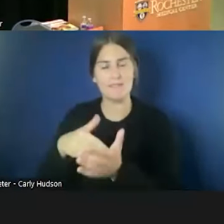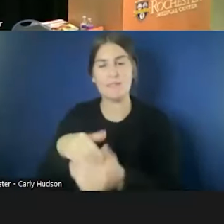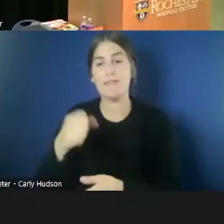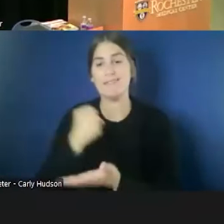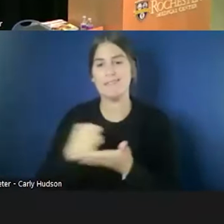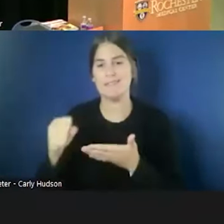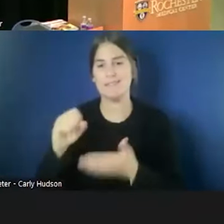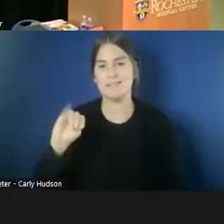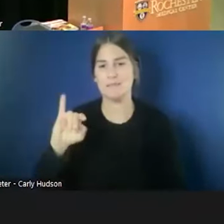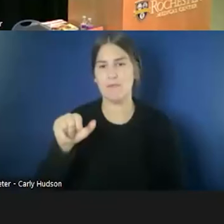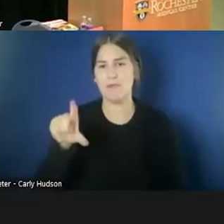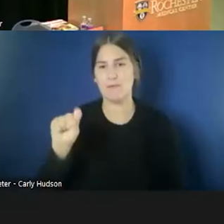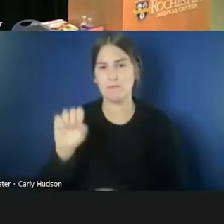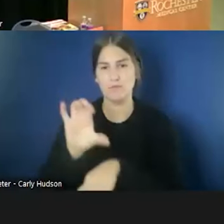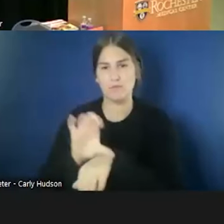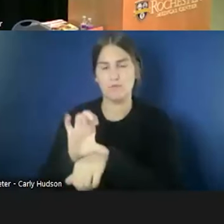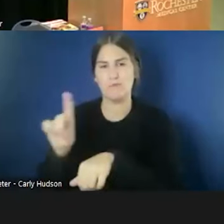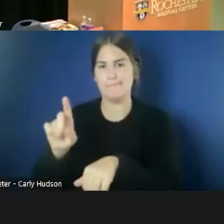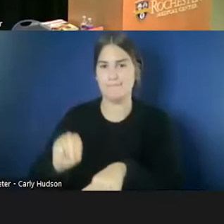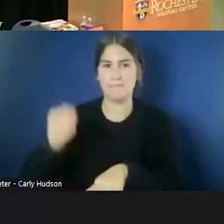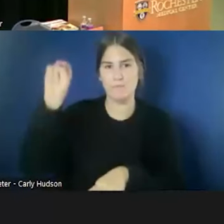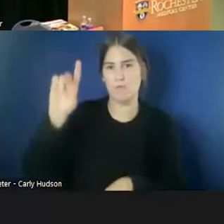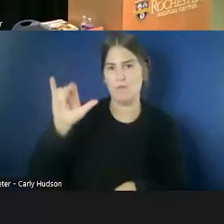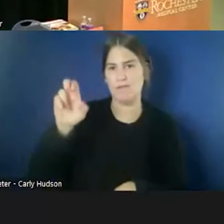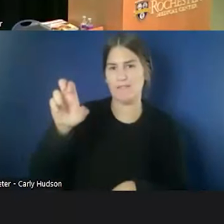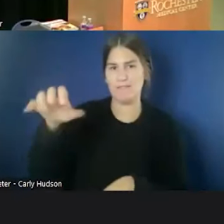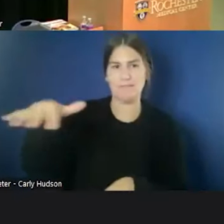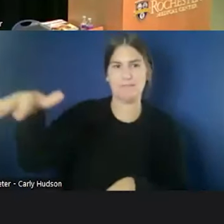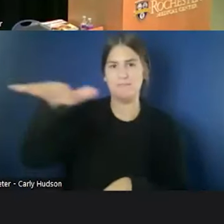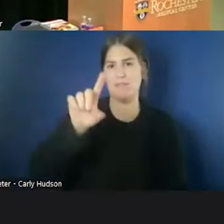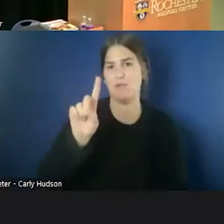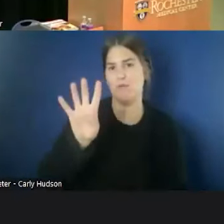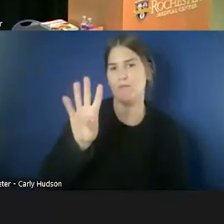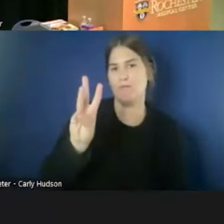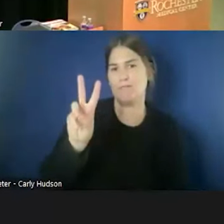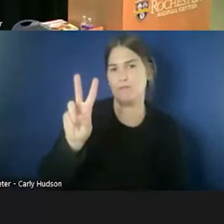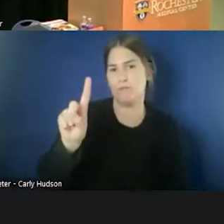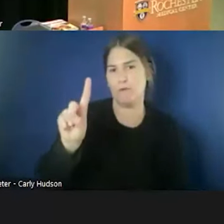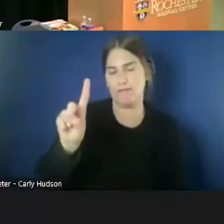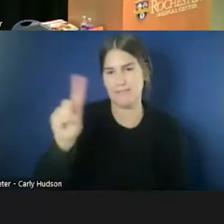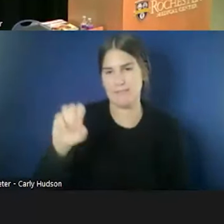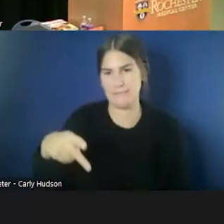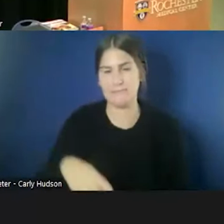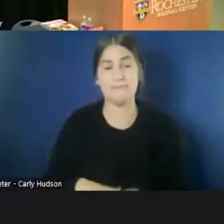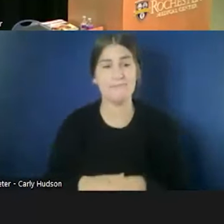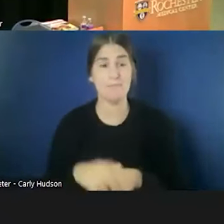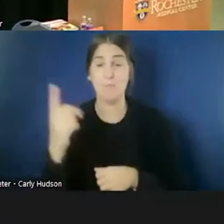right in the heart of North Clinton Avenue 14621 um a million Americans have died over the past